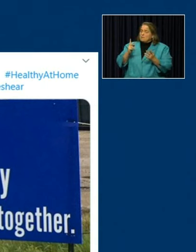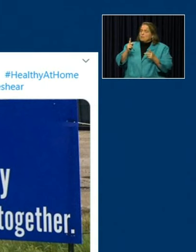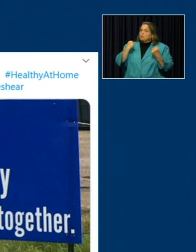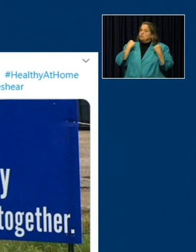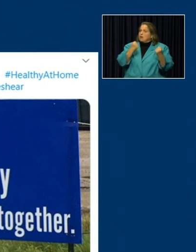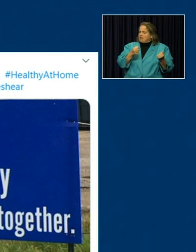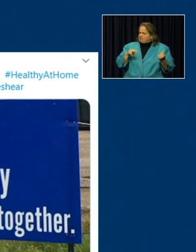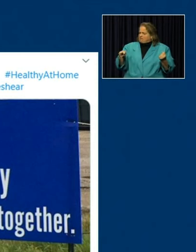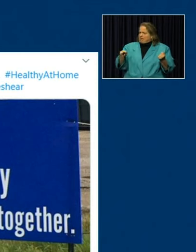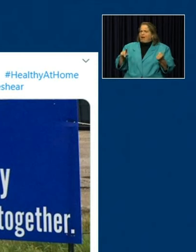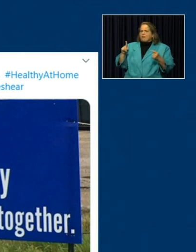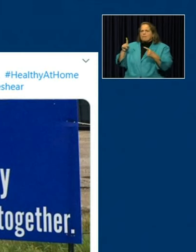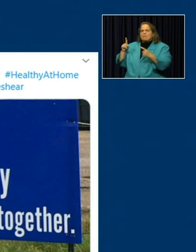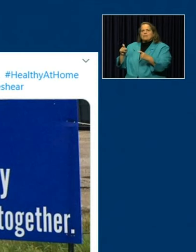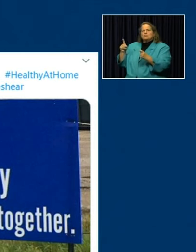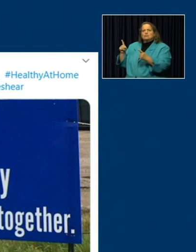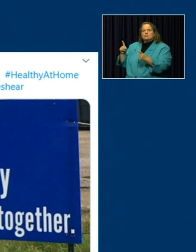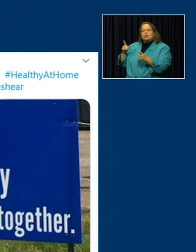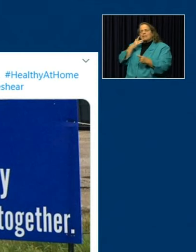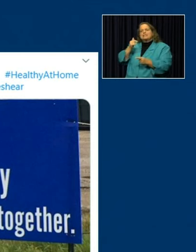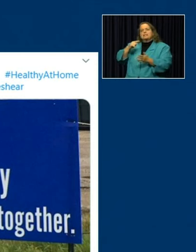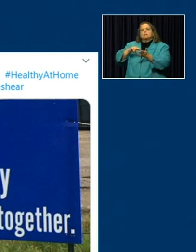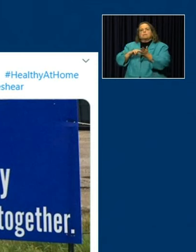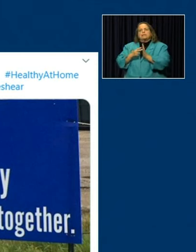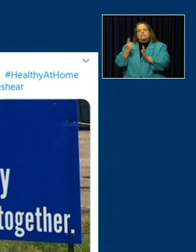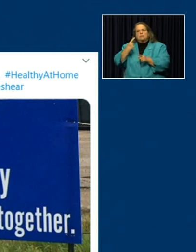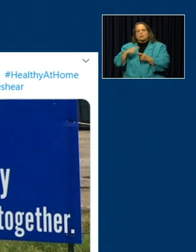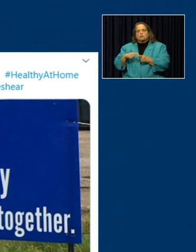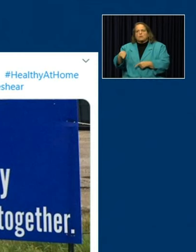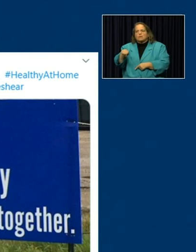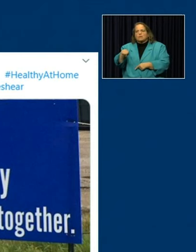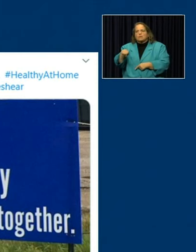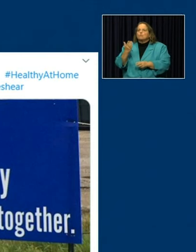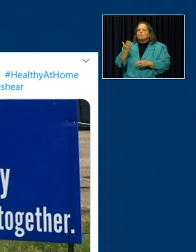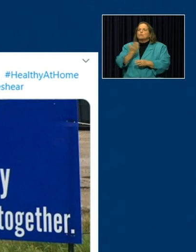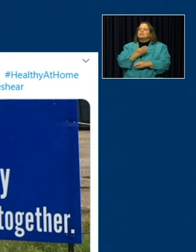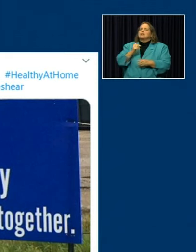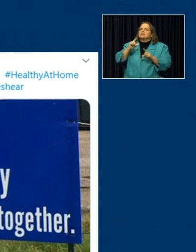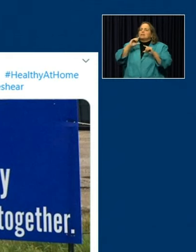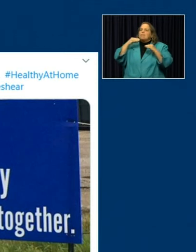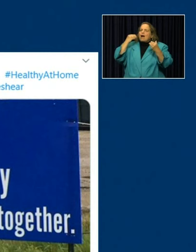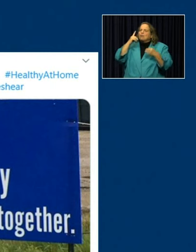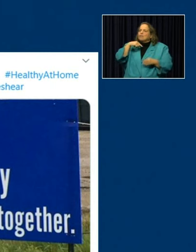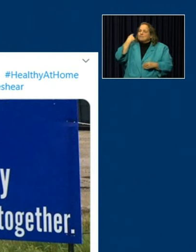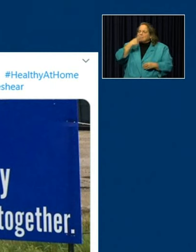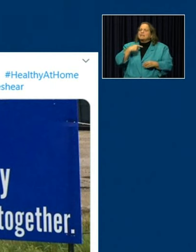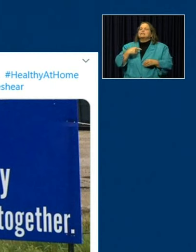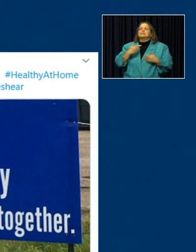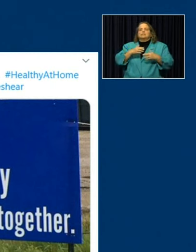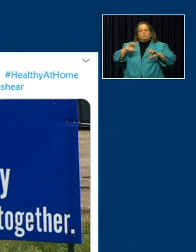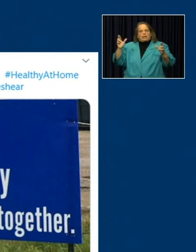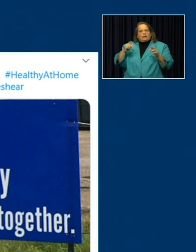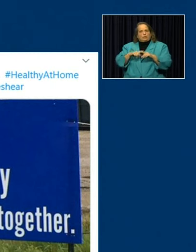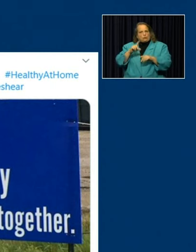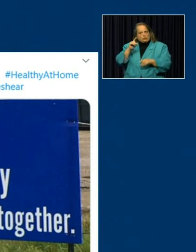WE NEED MORE PEOPLE TO DO IT. WE ALSO NEED TO YOU RING THOSE 00 A.M.